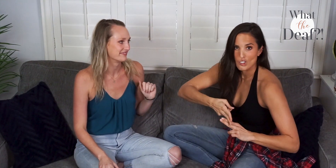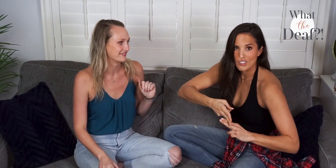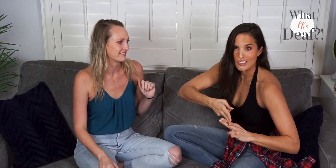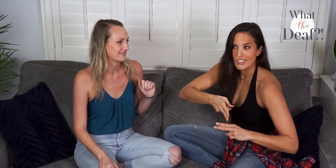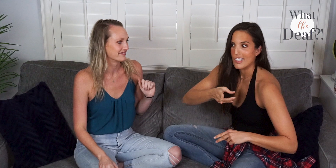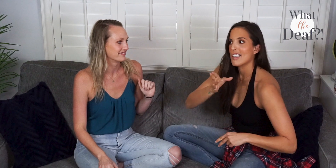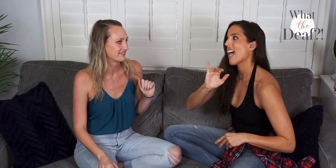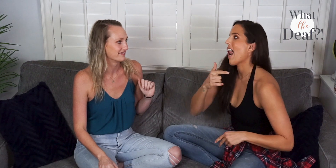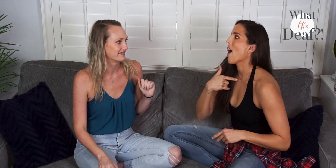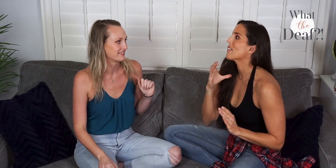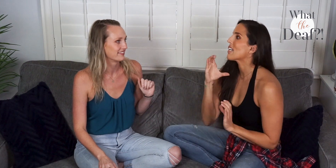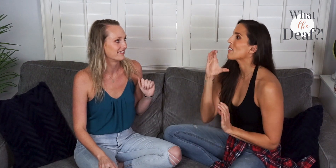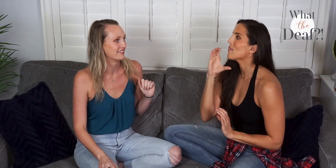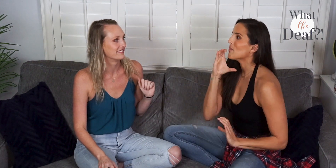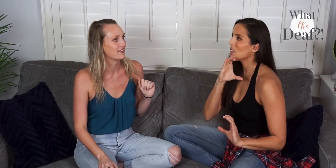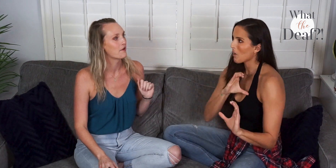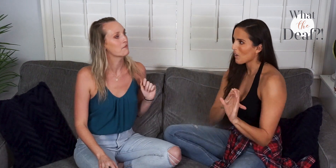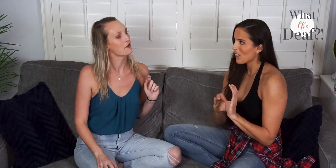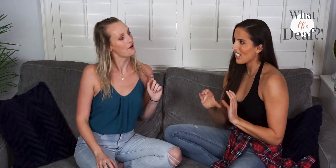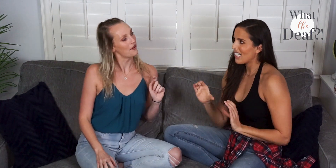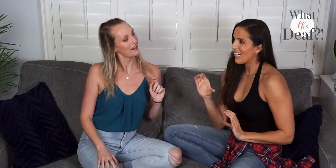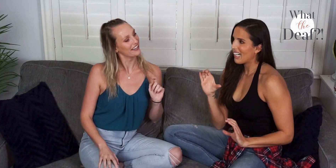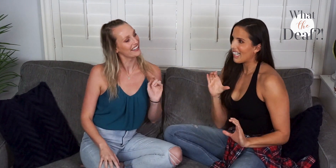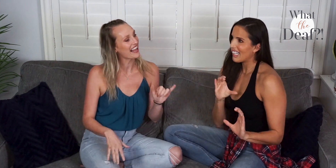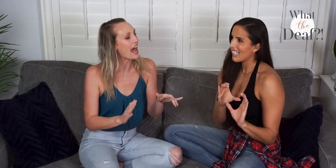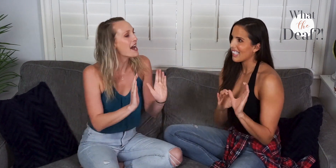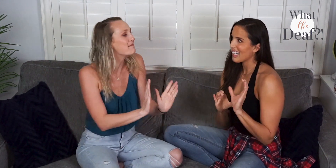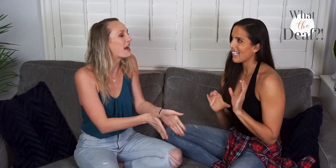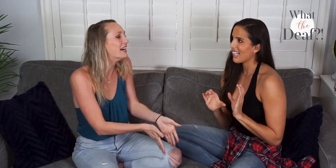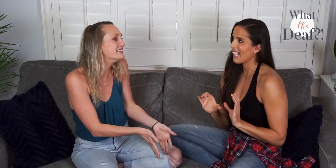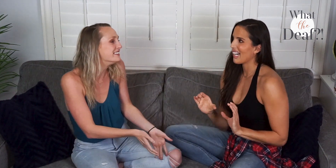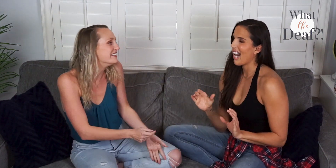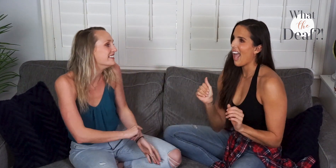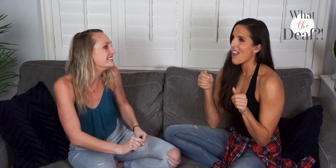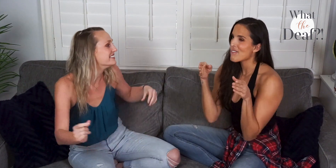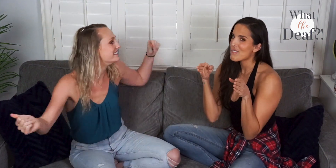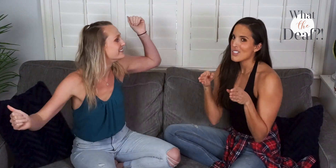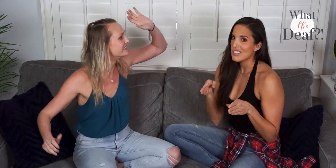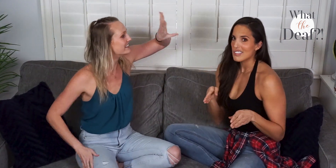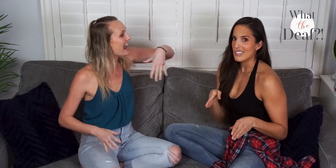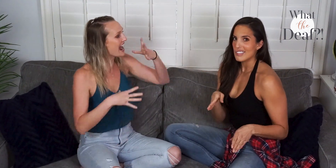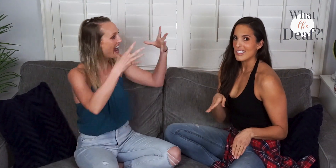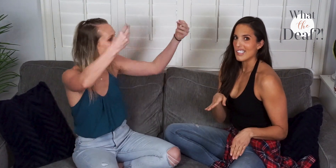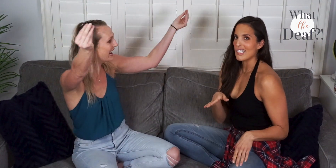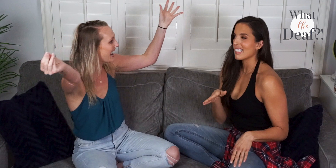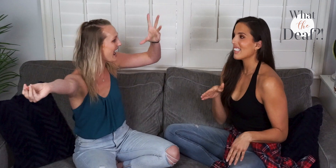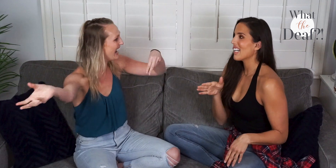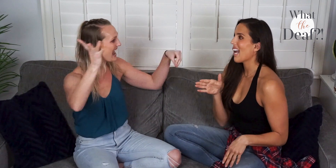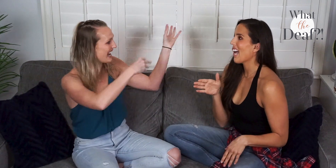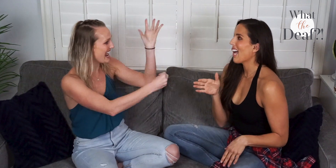I did mention that I was exploring. That person. A person.